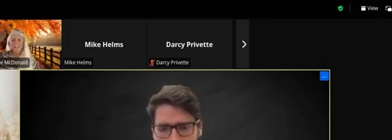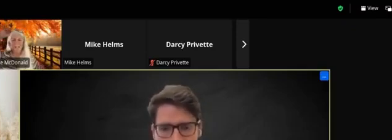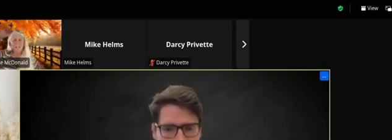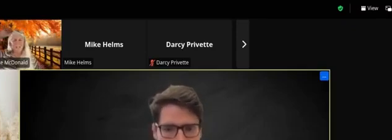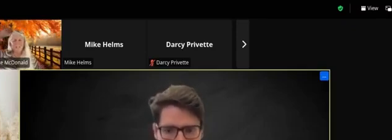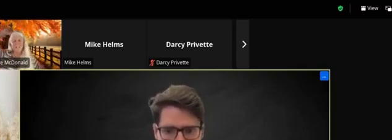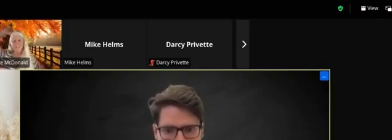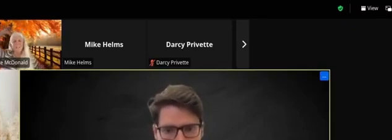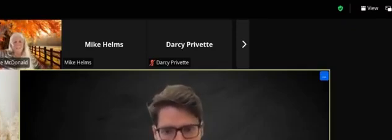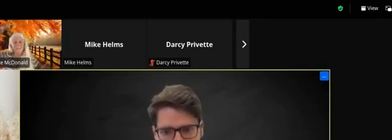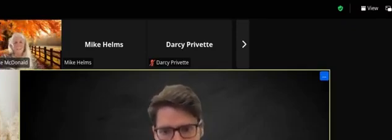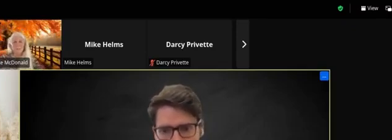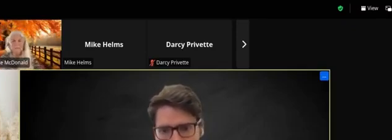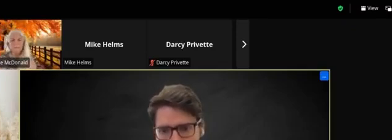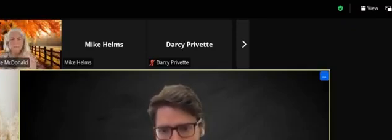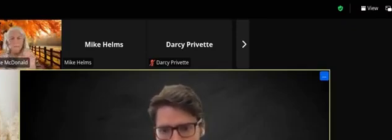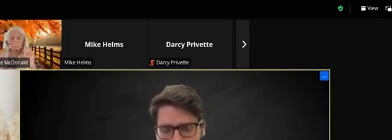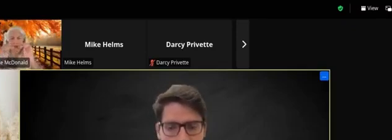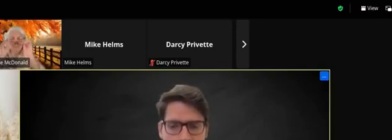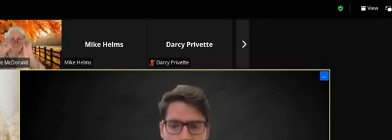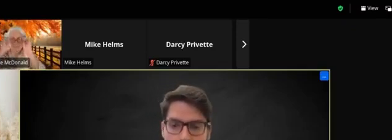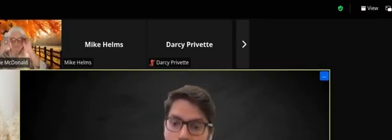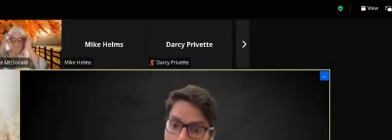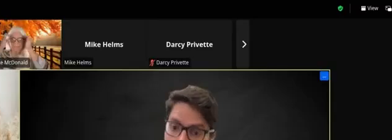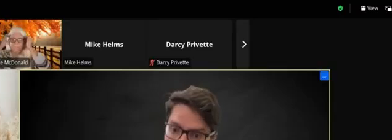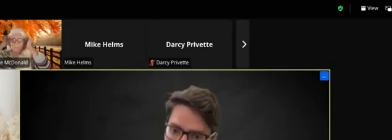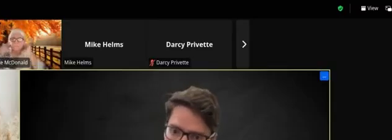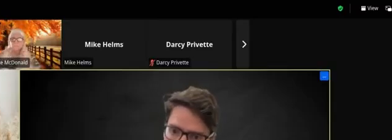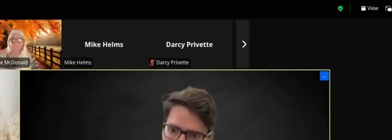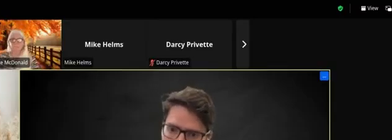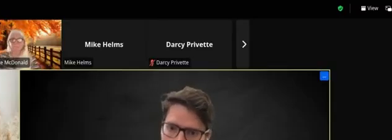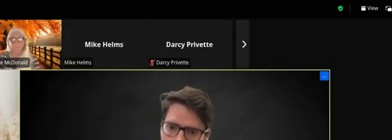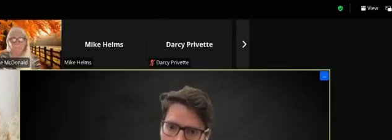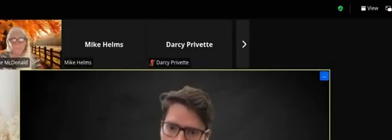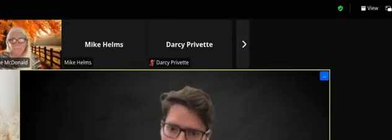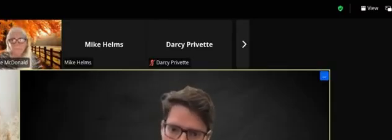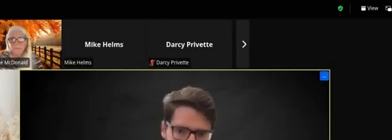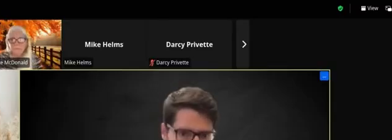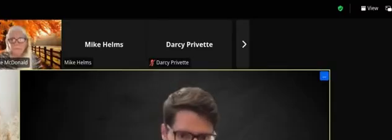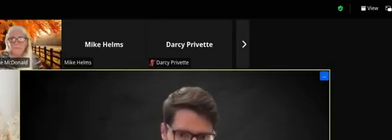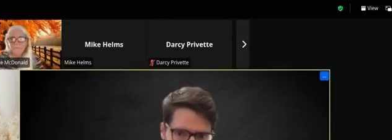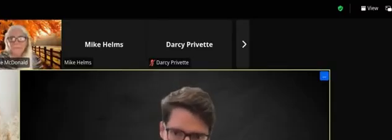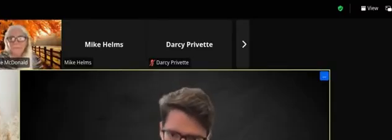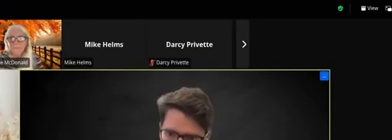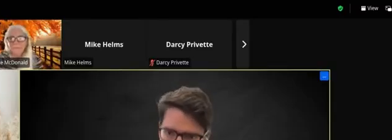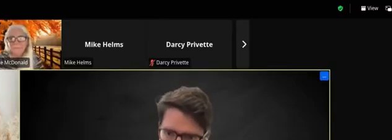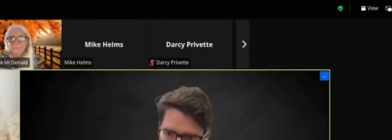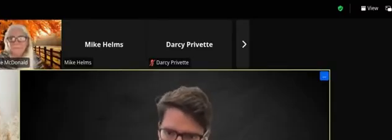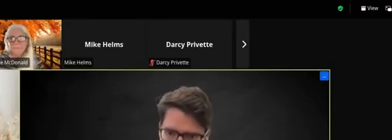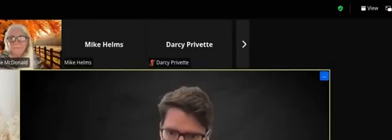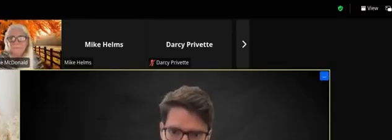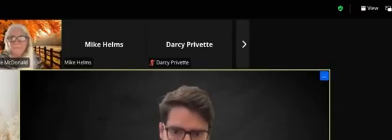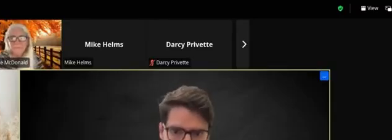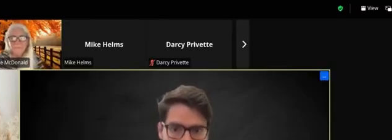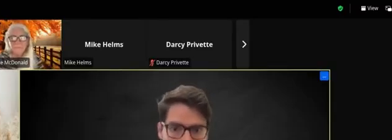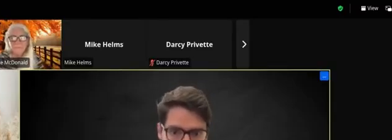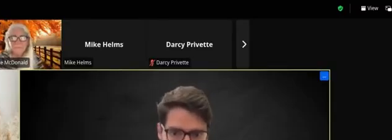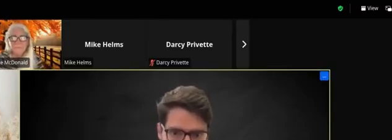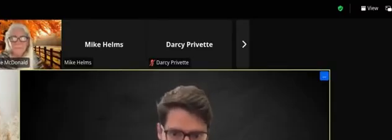In addition to that, make sure that all participants are muted. So that way, we don't have any interruptions during the presentation.